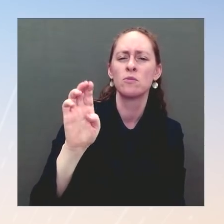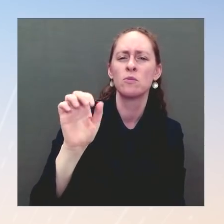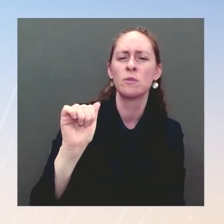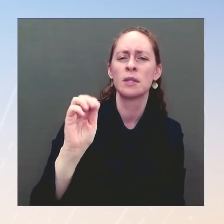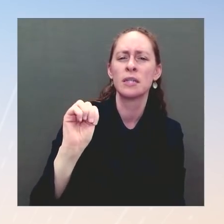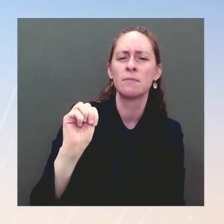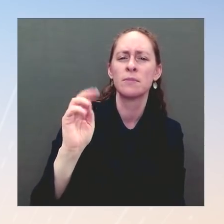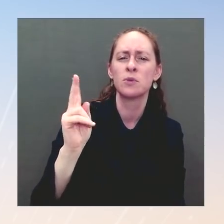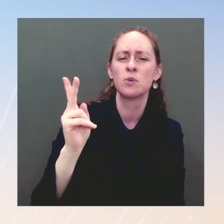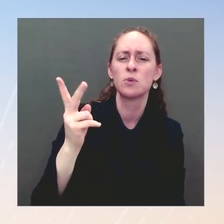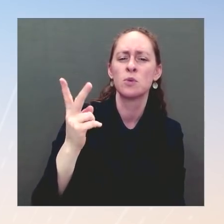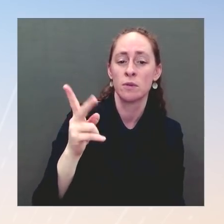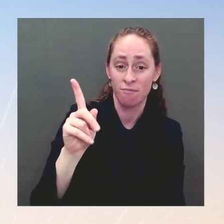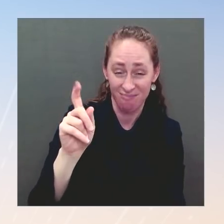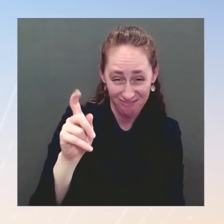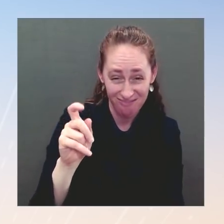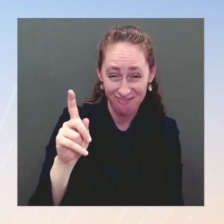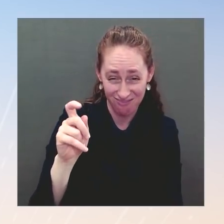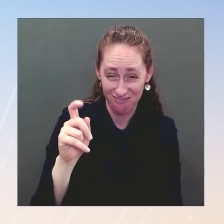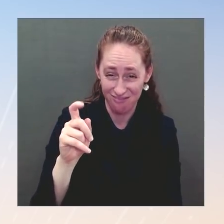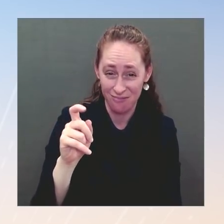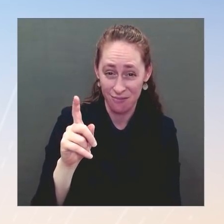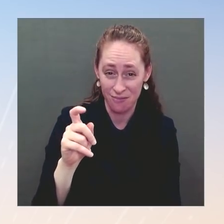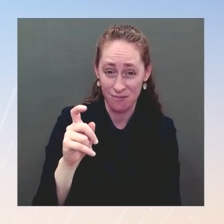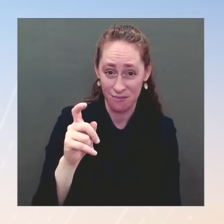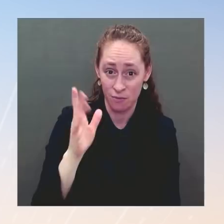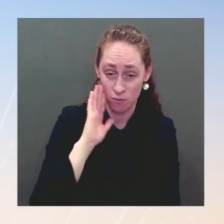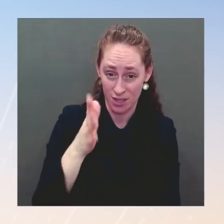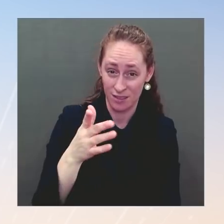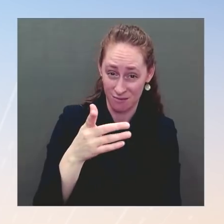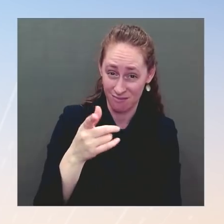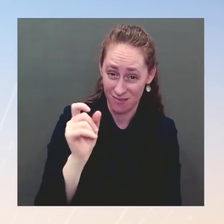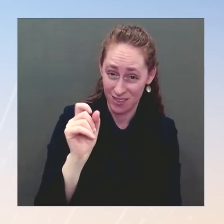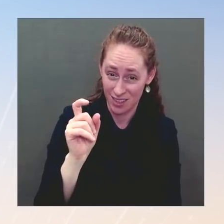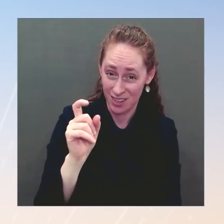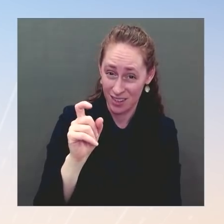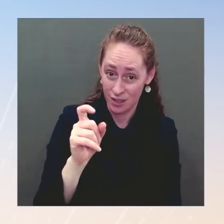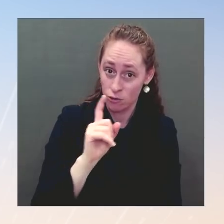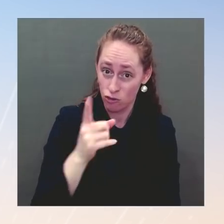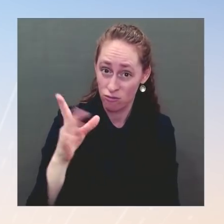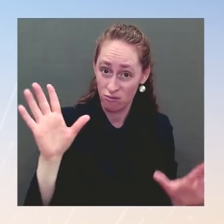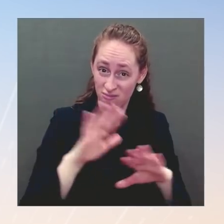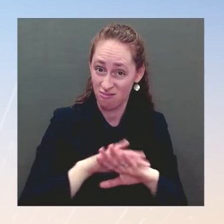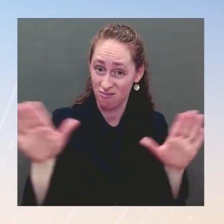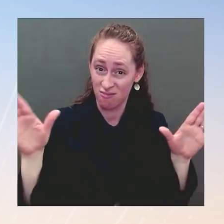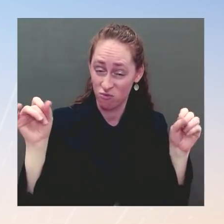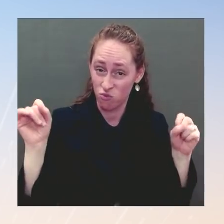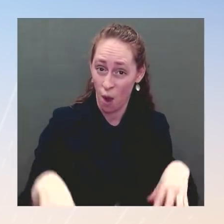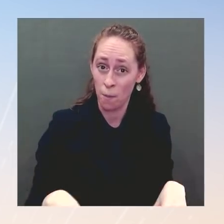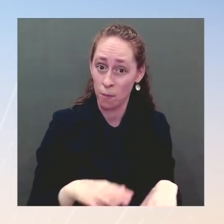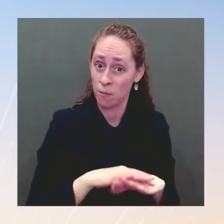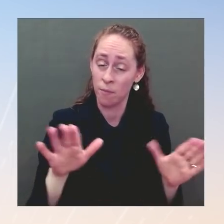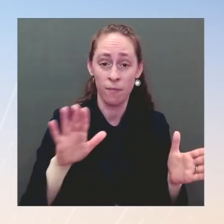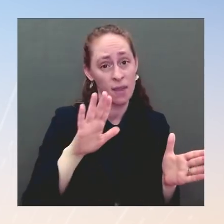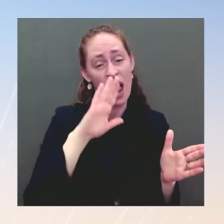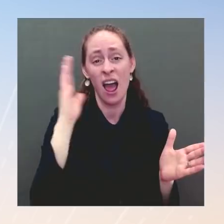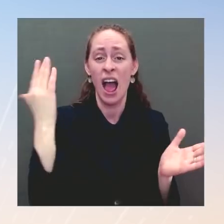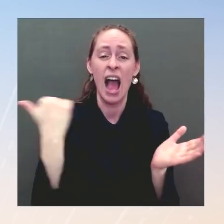will never be operational, that this is effectively dead? Ms. Psaki: Well, we -- not only did the Chancellor of Germany announce it's not moving forward,